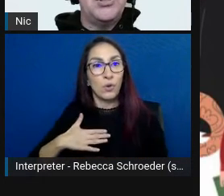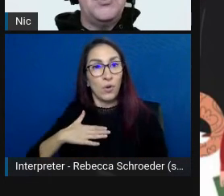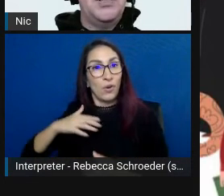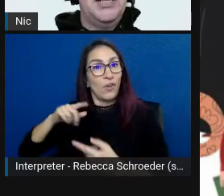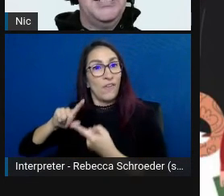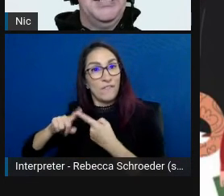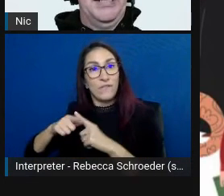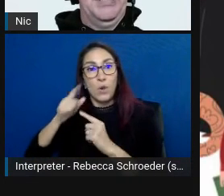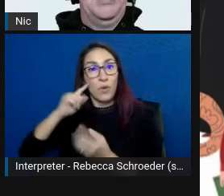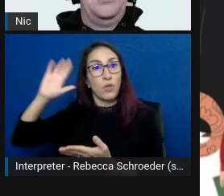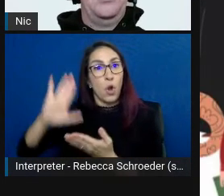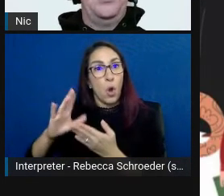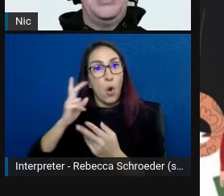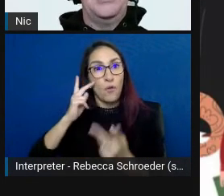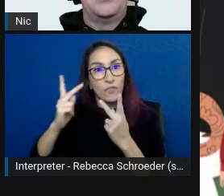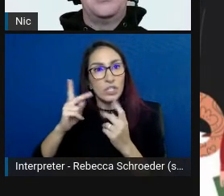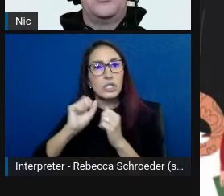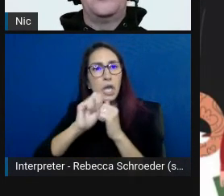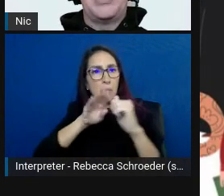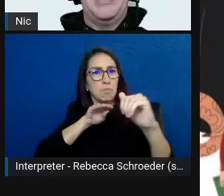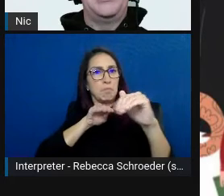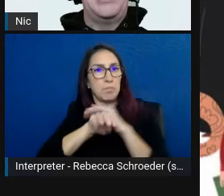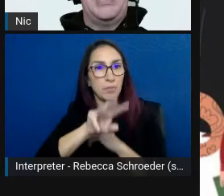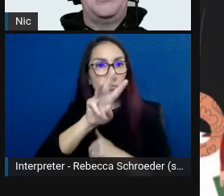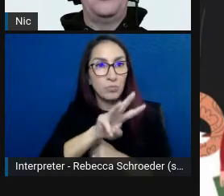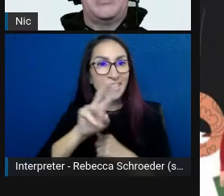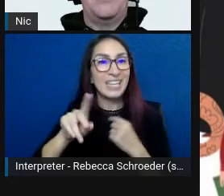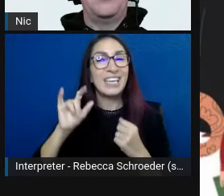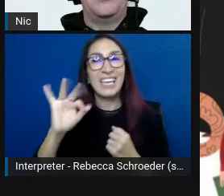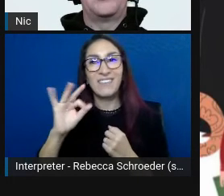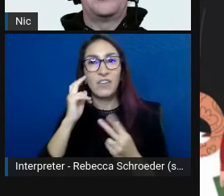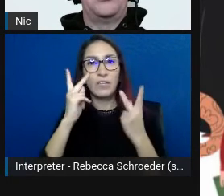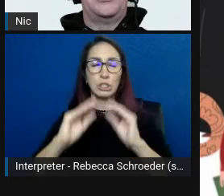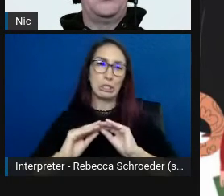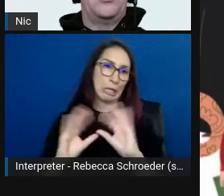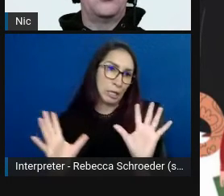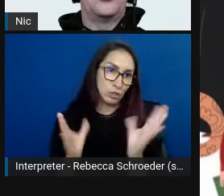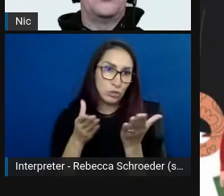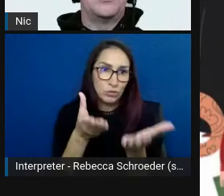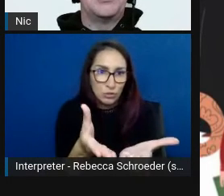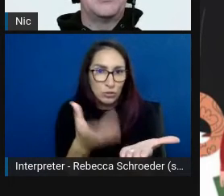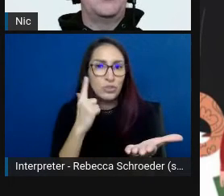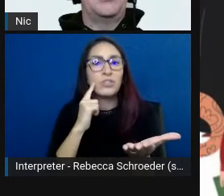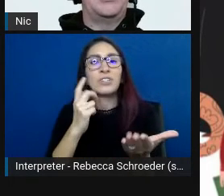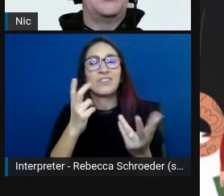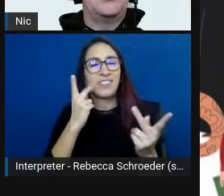The thing is, this goes hand in hand with having a solid culture of accessibility, doesn't it?